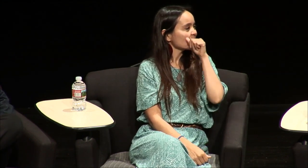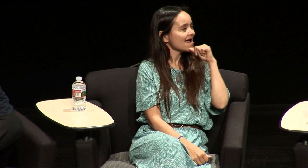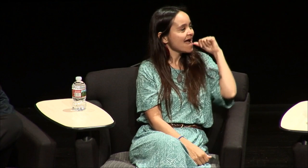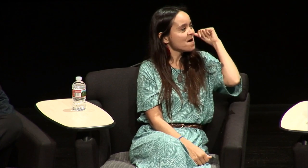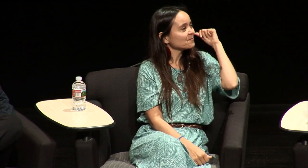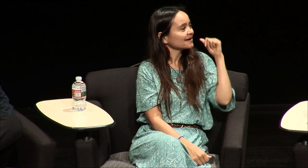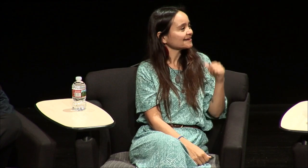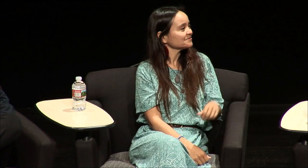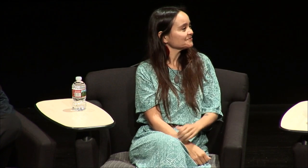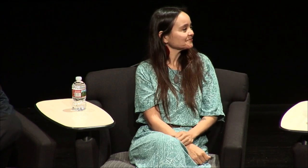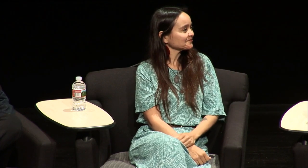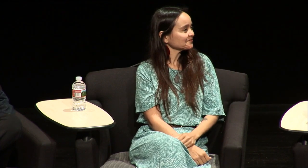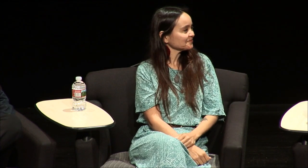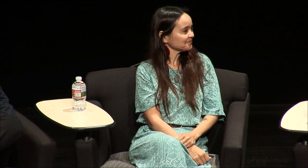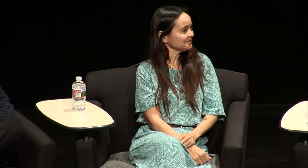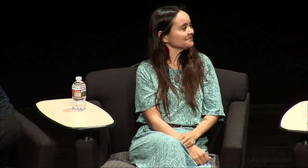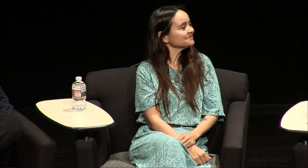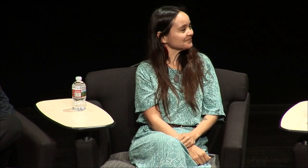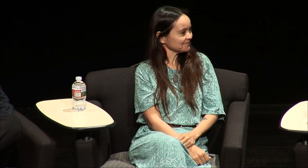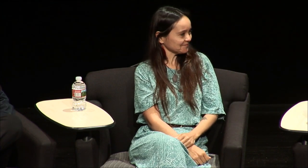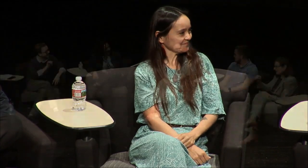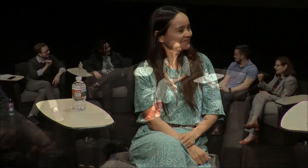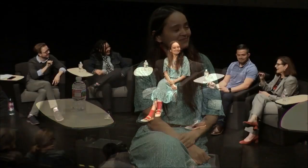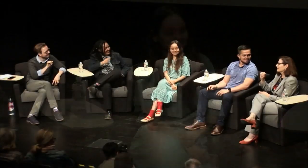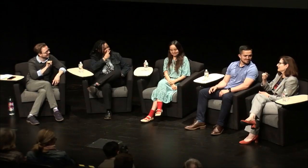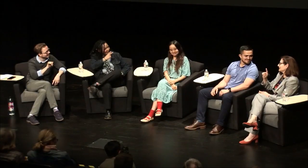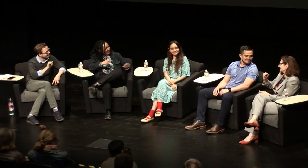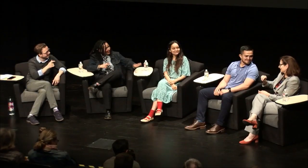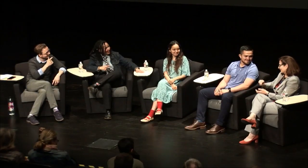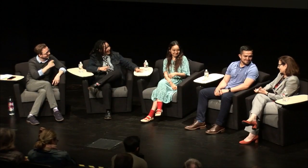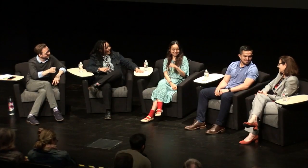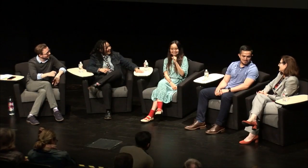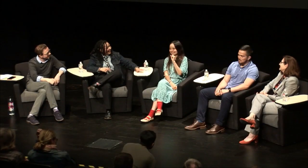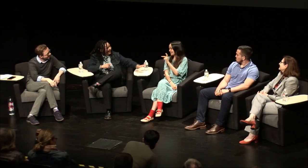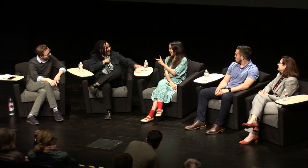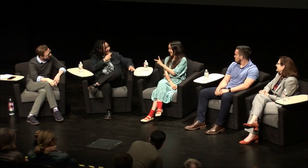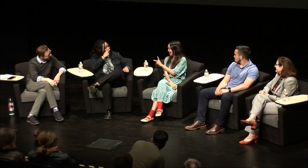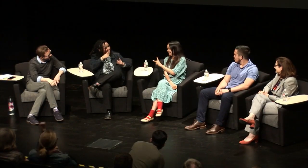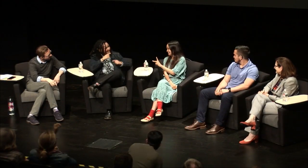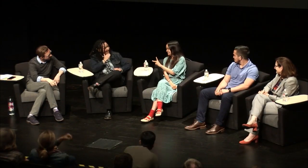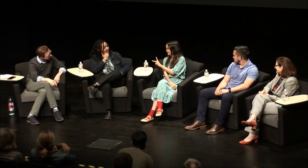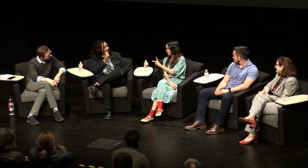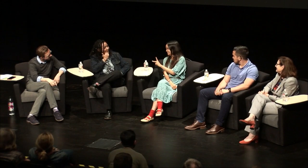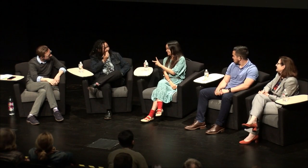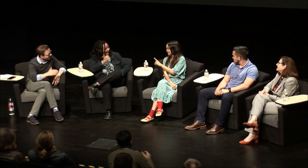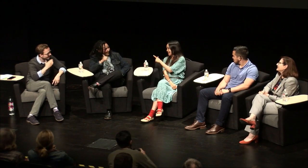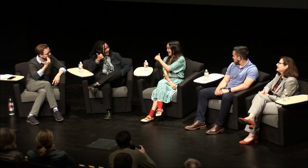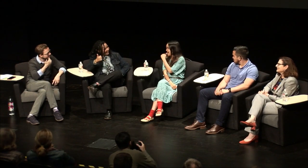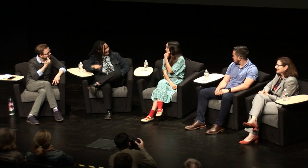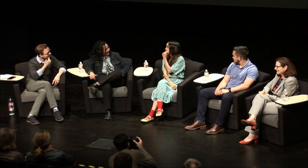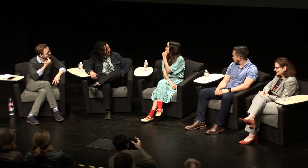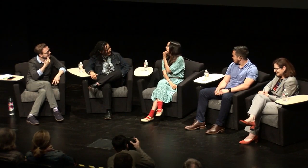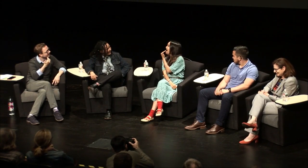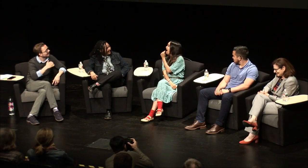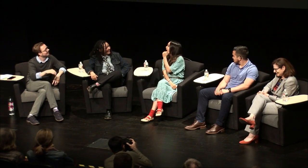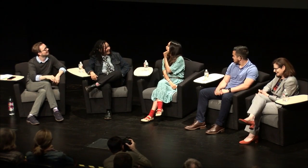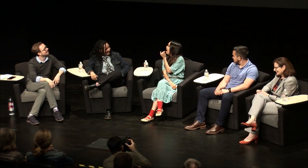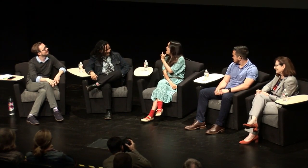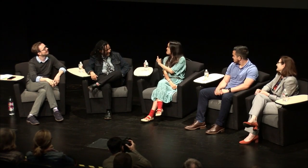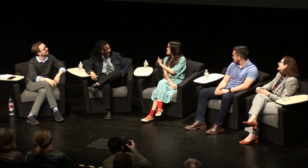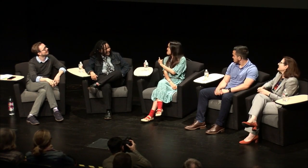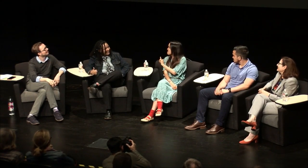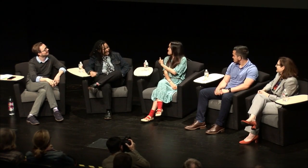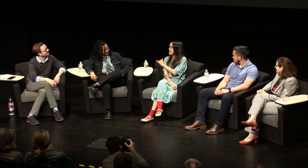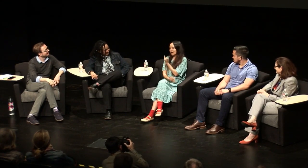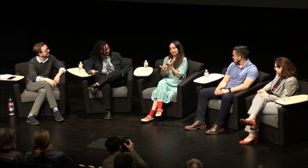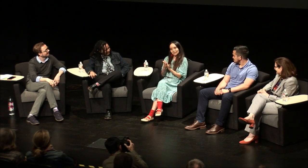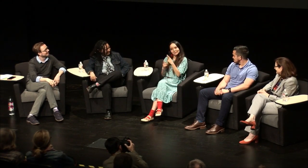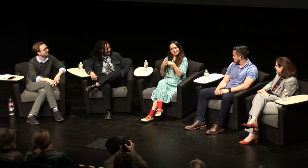[Carol:] Amazon I see [Wink:] I saw this sign I haven't seen it with that that age like that oh